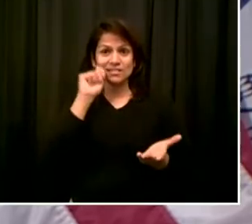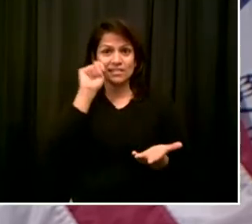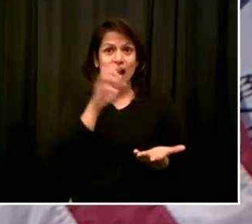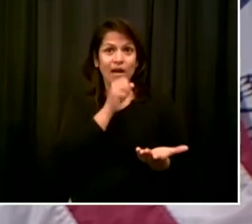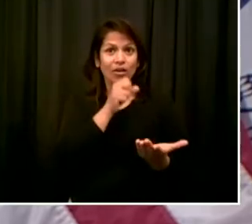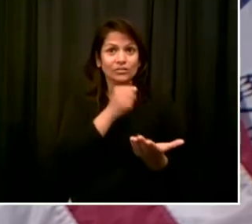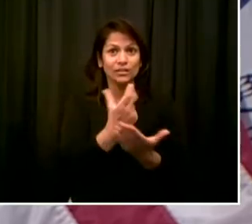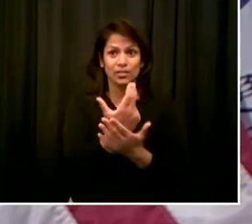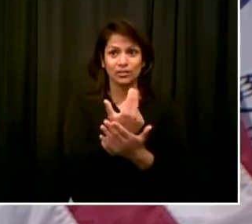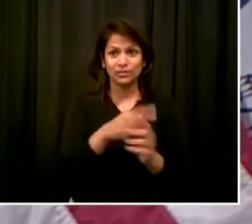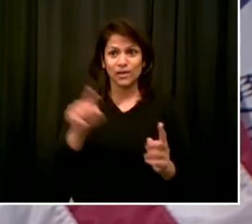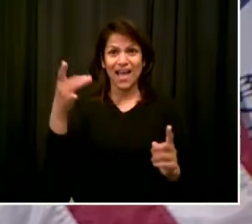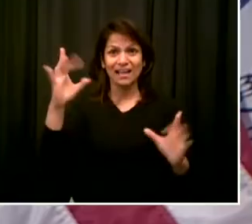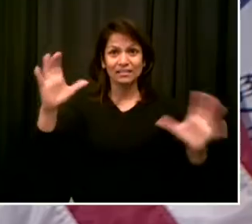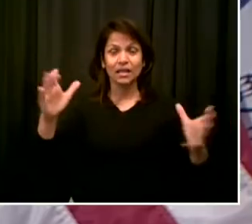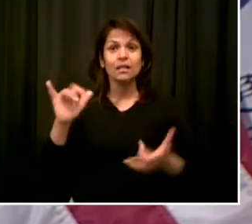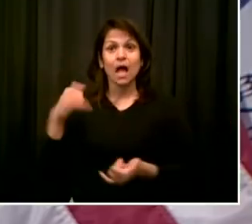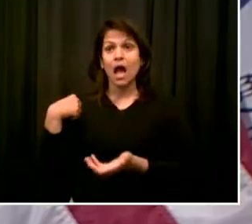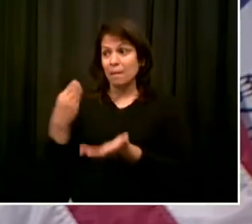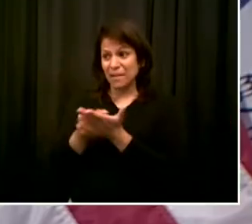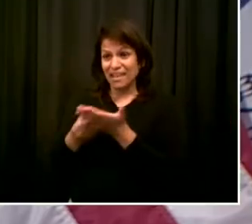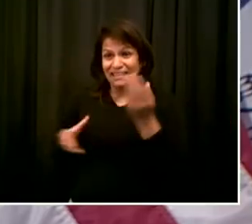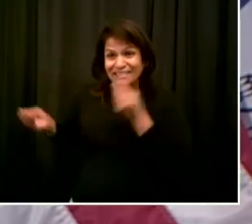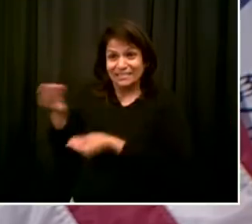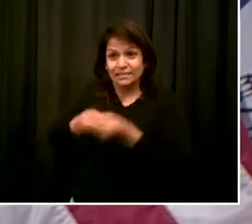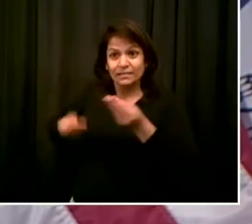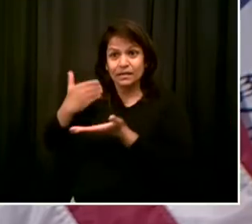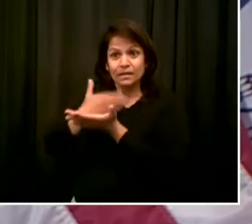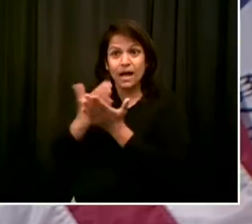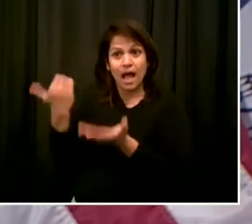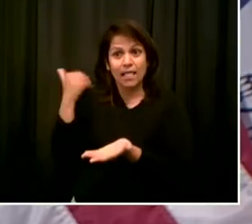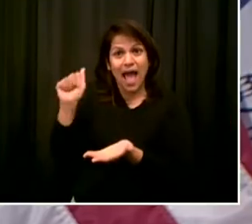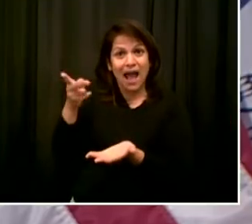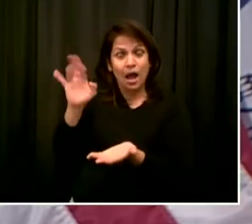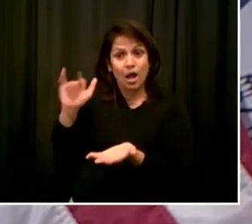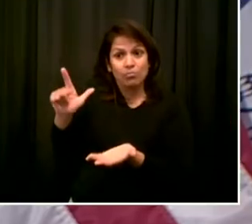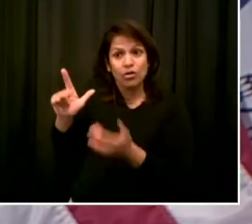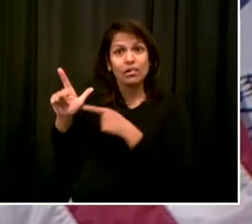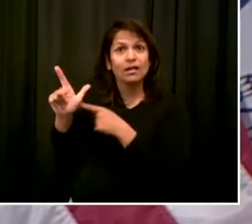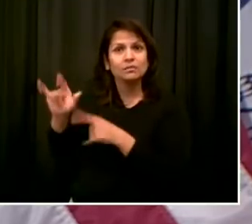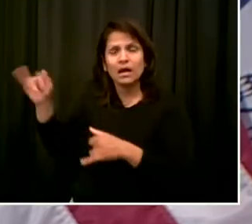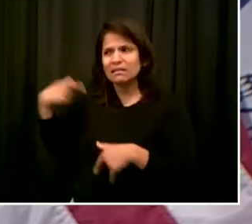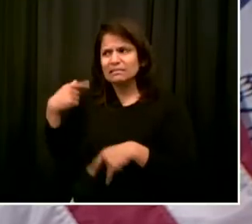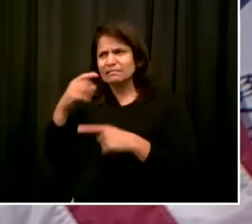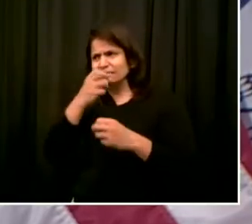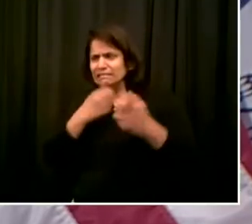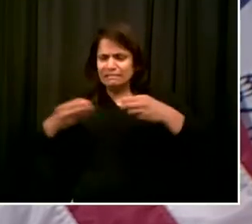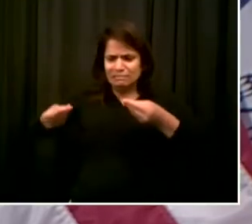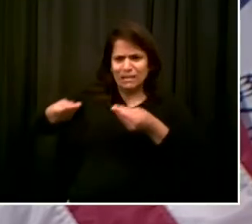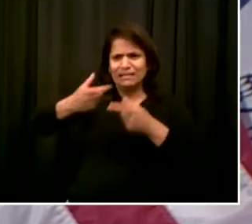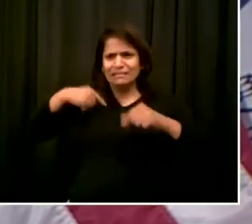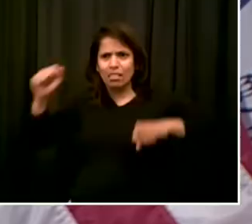ONE OF THE CENTRAL DISCUSSIONS. THE OCUNCIL,W E HAVET O IFNDA WAY TO GET OUR YOUNG CHILDREN POSITIVE OPTIONS.